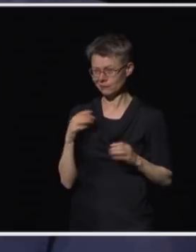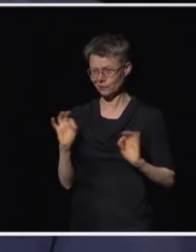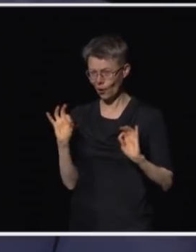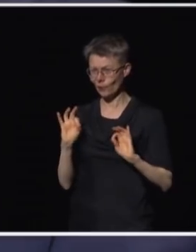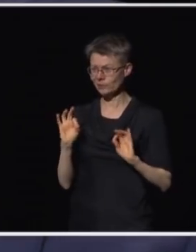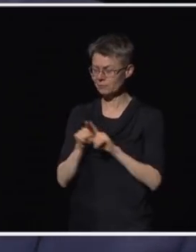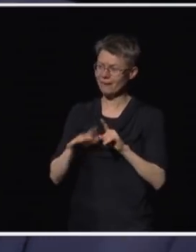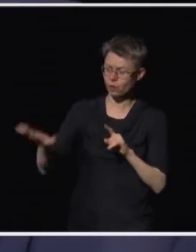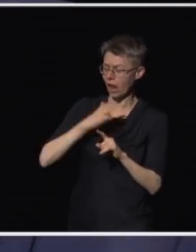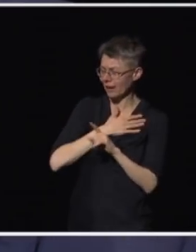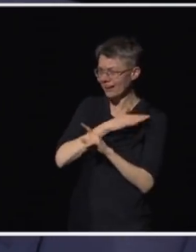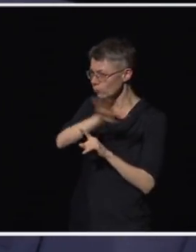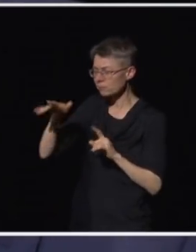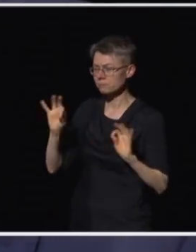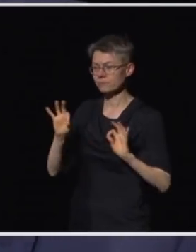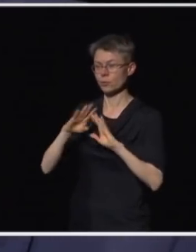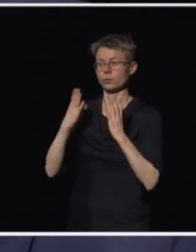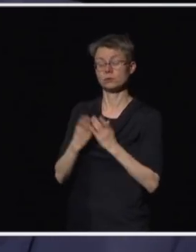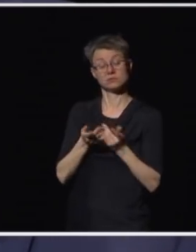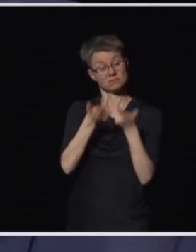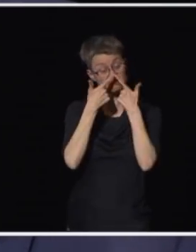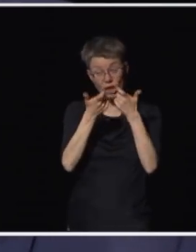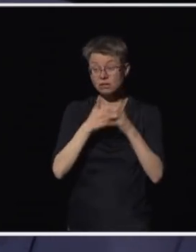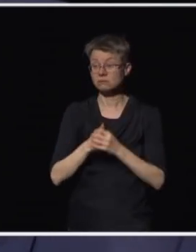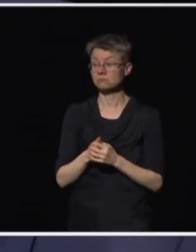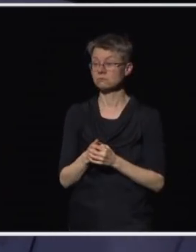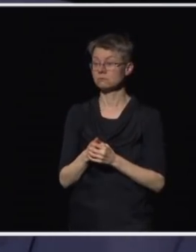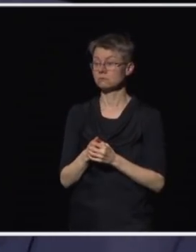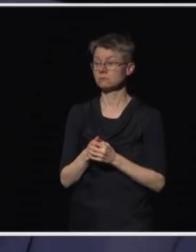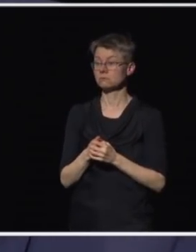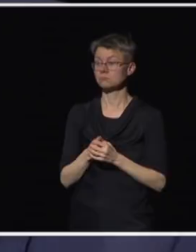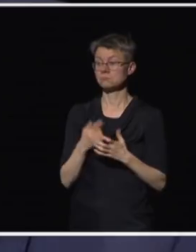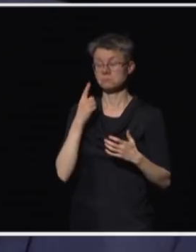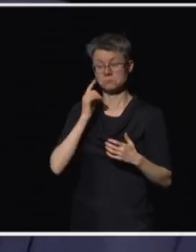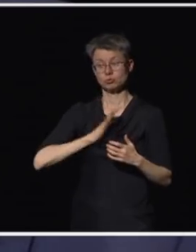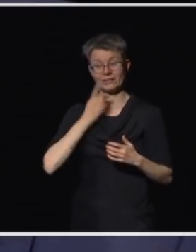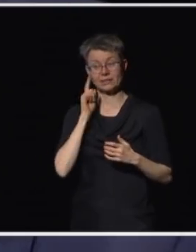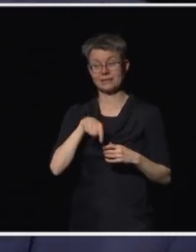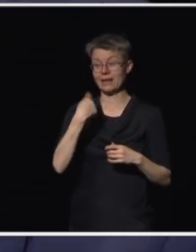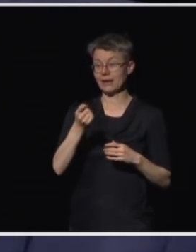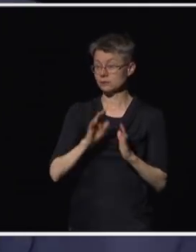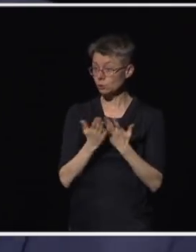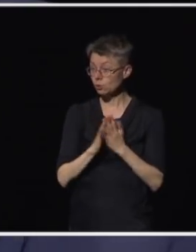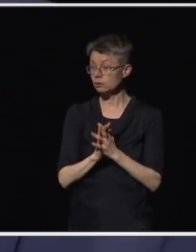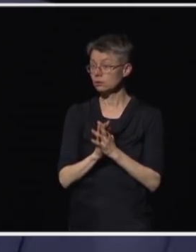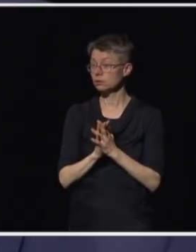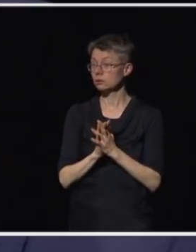You know? I wish him the best. I look forward to, you know, his next book. And in the meantime my job is to just keep writing.